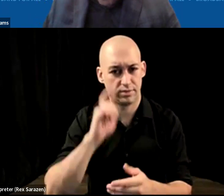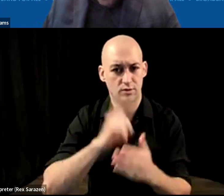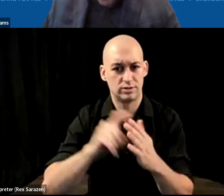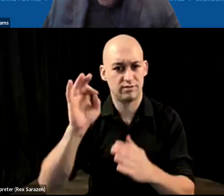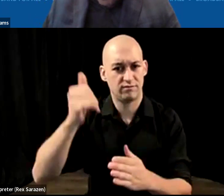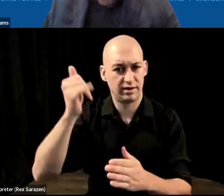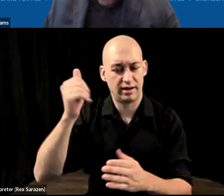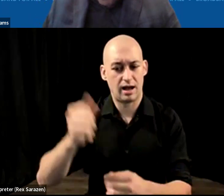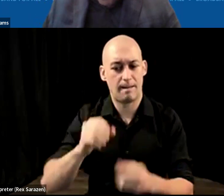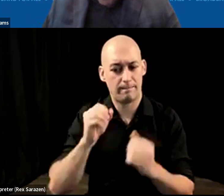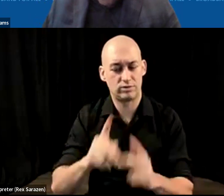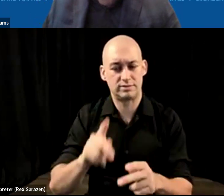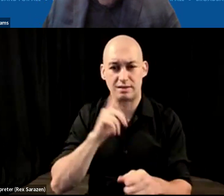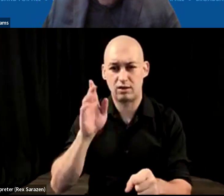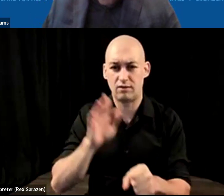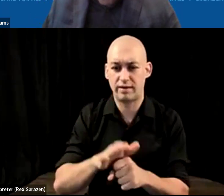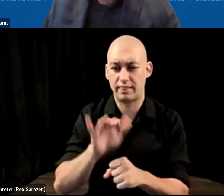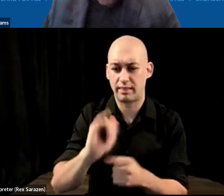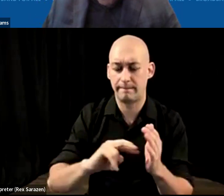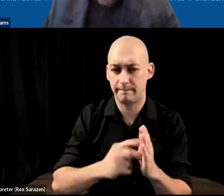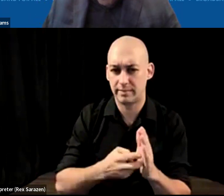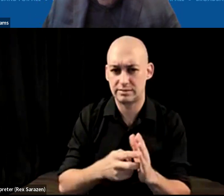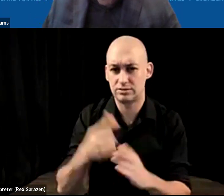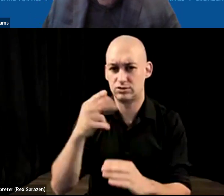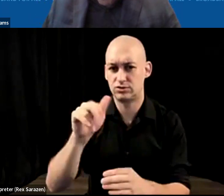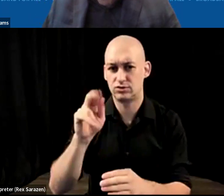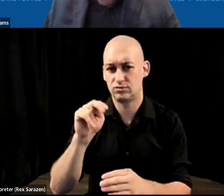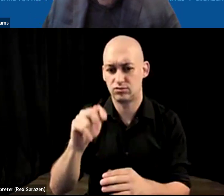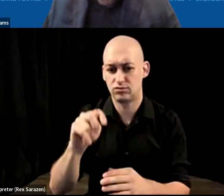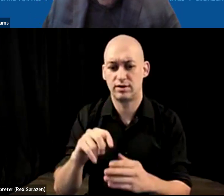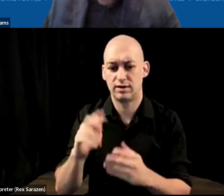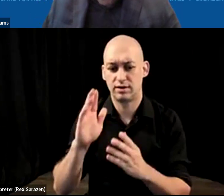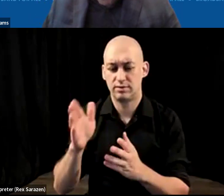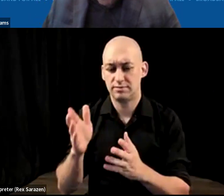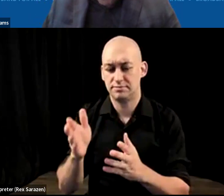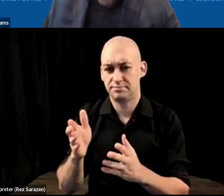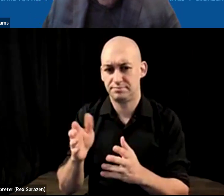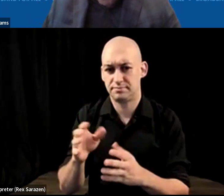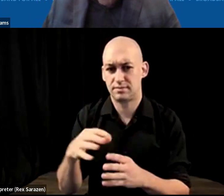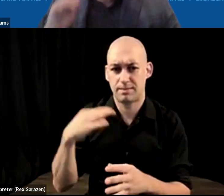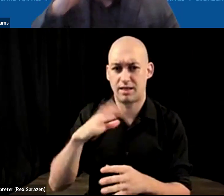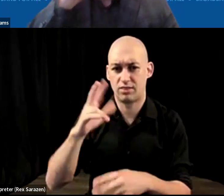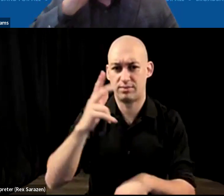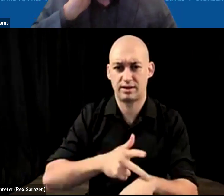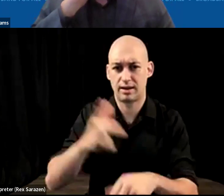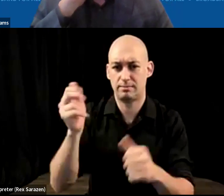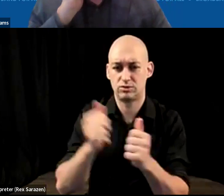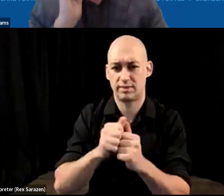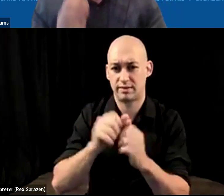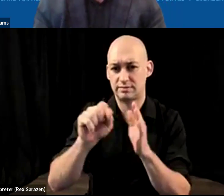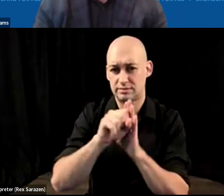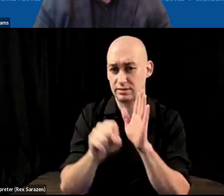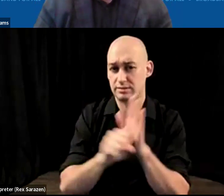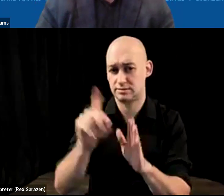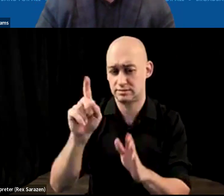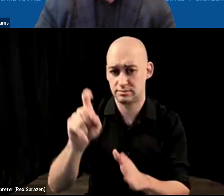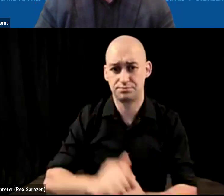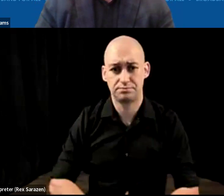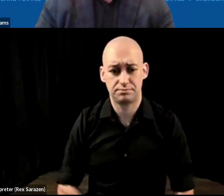clarify if that means that sub grantees would then need to apply 3 times with the state?